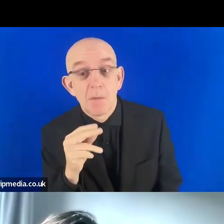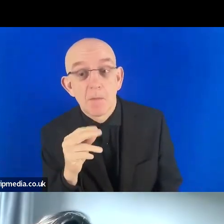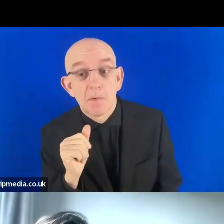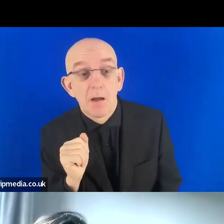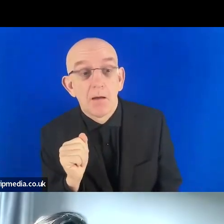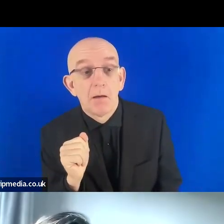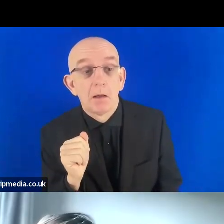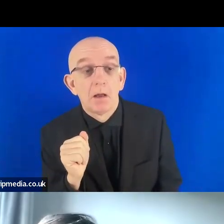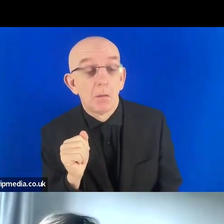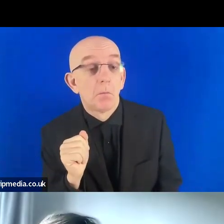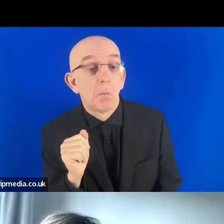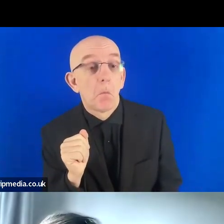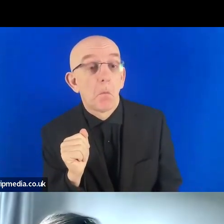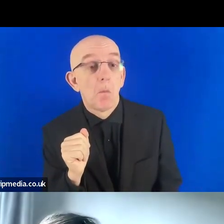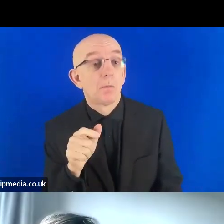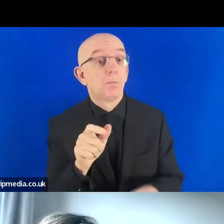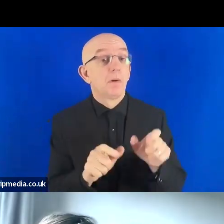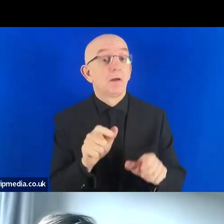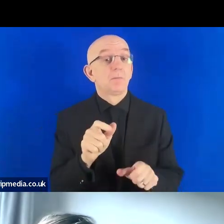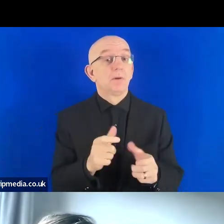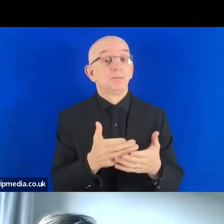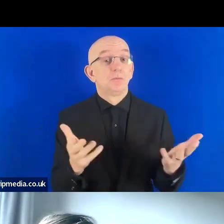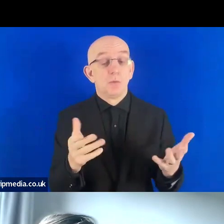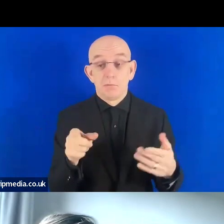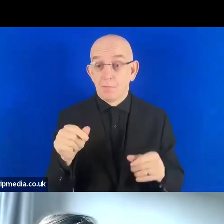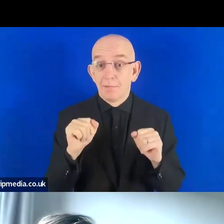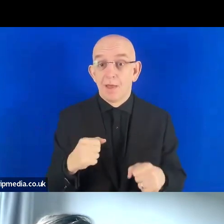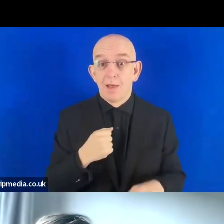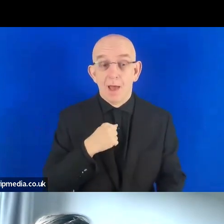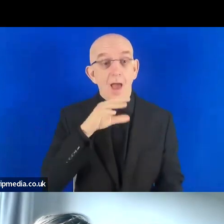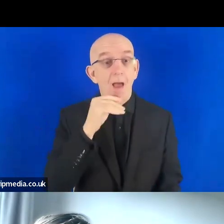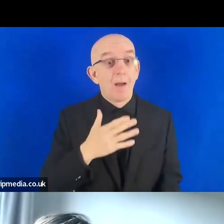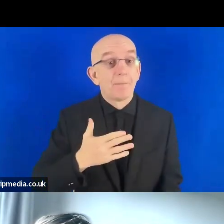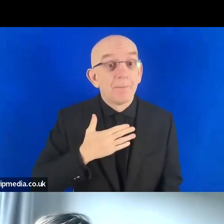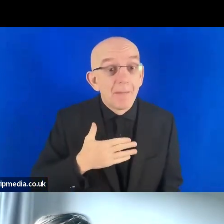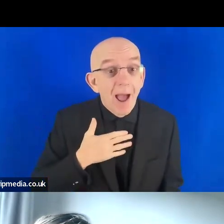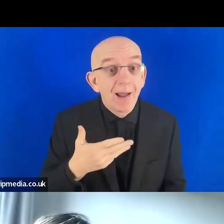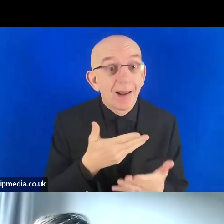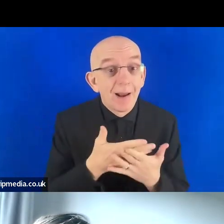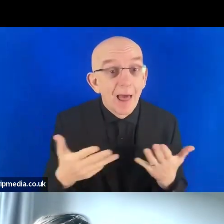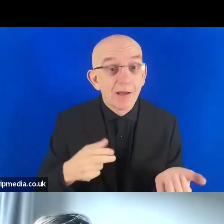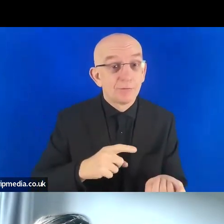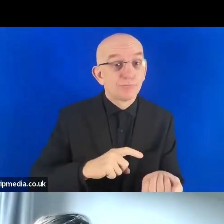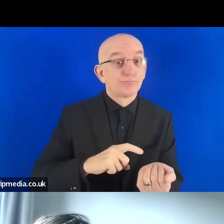that no music can, and again, that is still in a foreign municipality to transfer them.